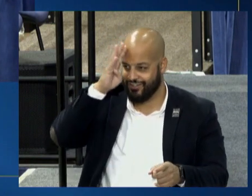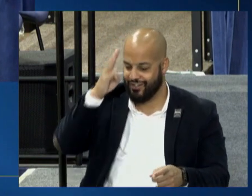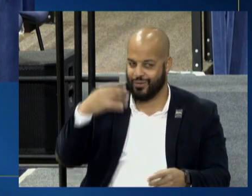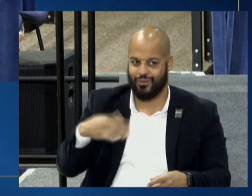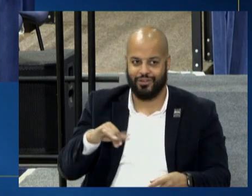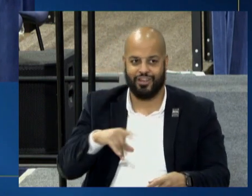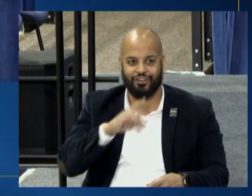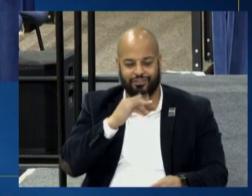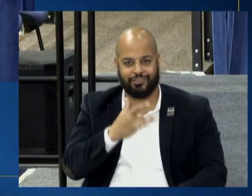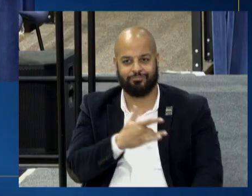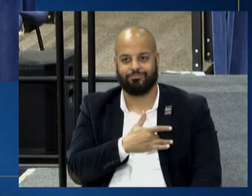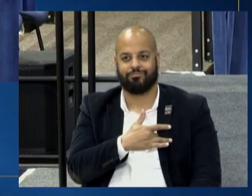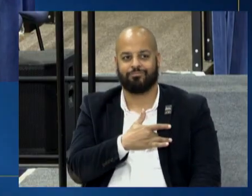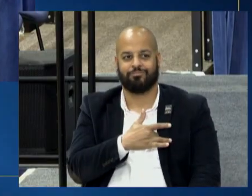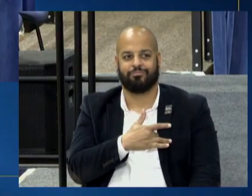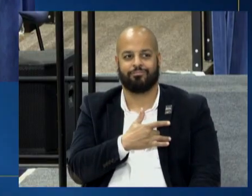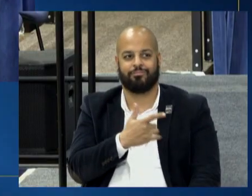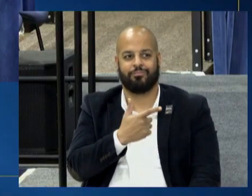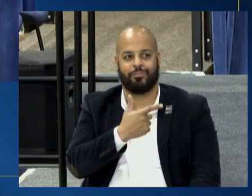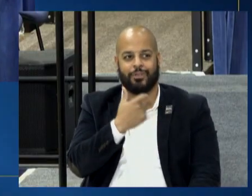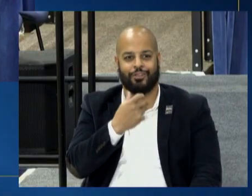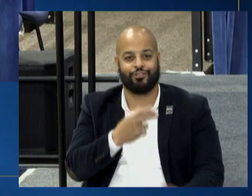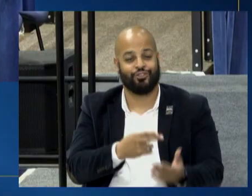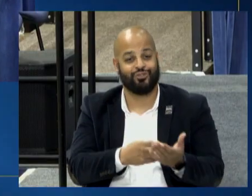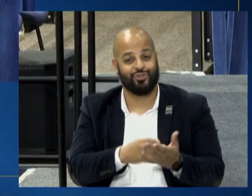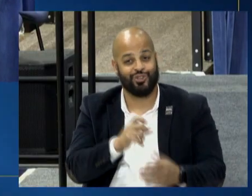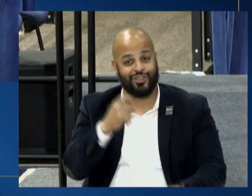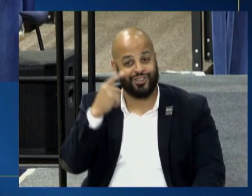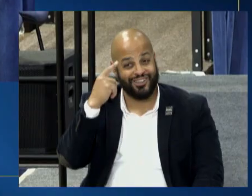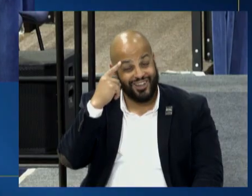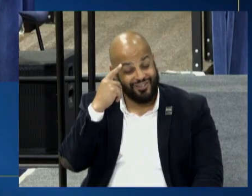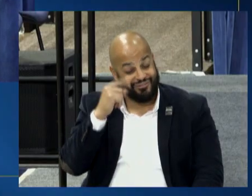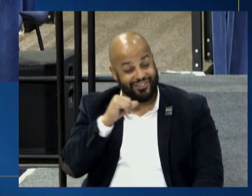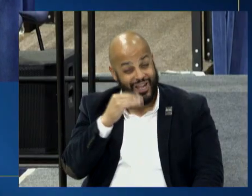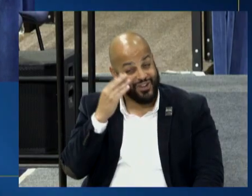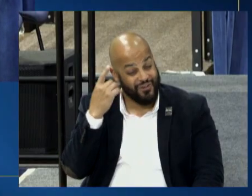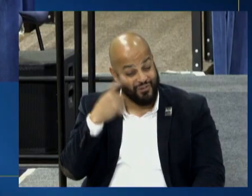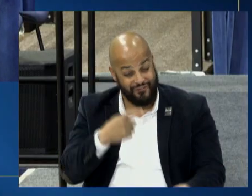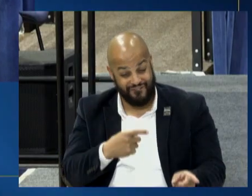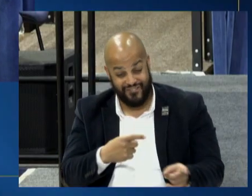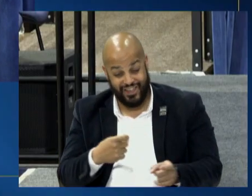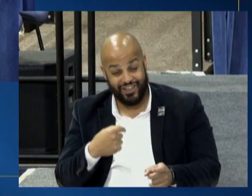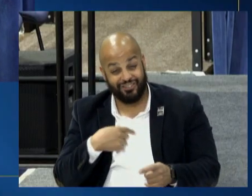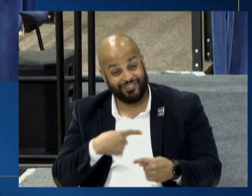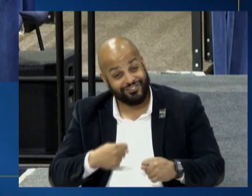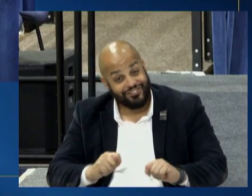because it's true. Government is not known for moving fast. We try at times, and its actually